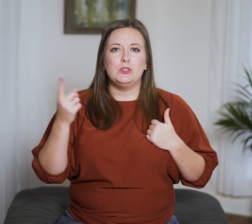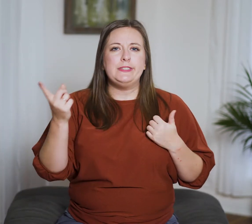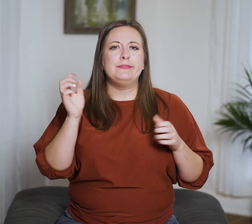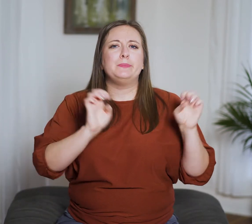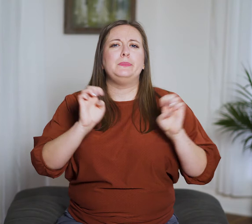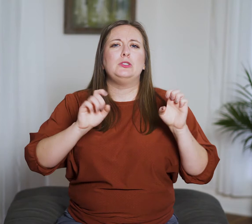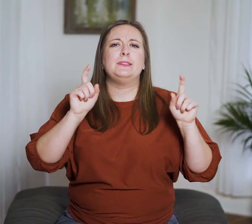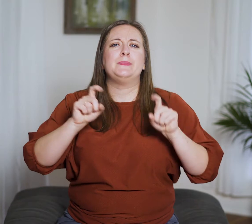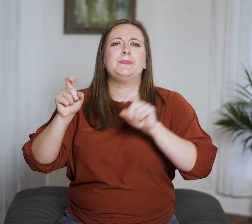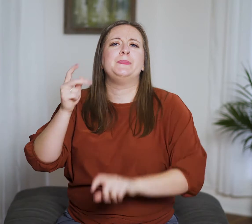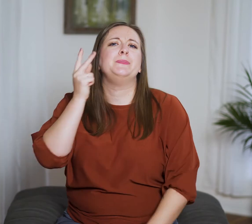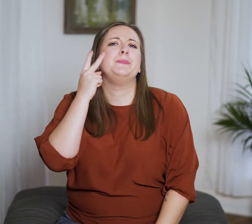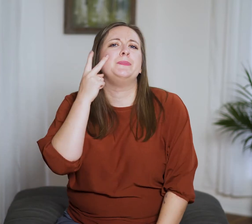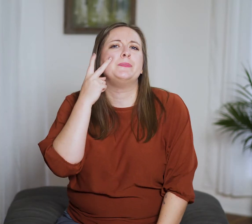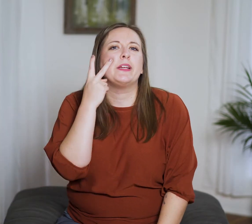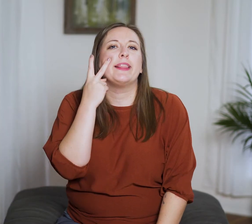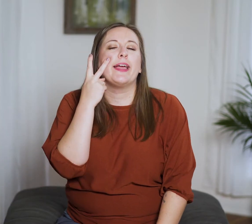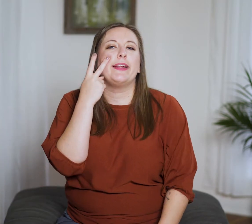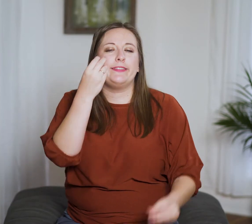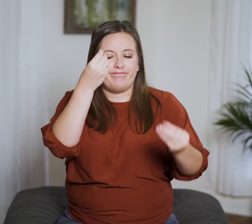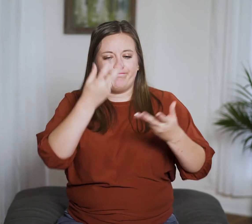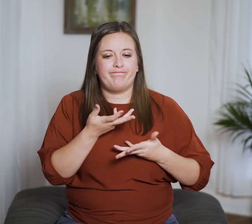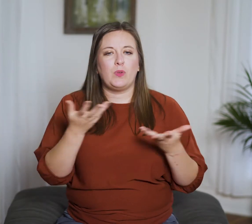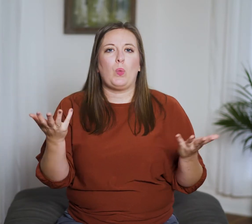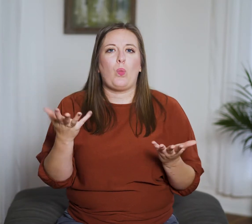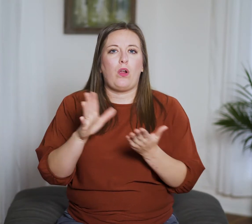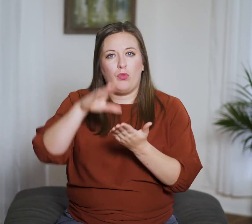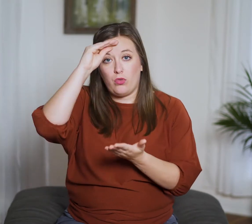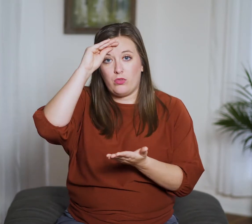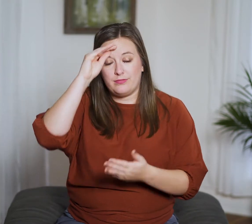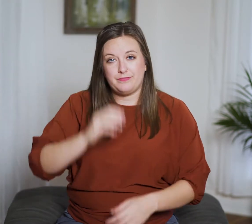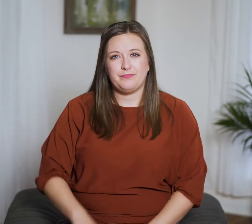so he performs an experiment and then tells us what he learns.